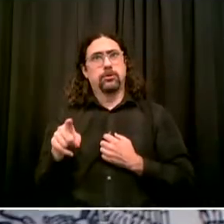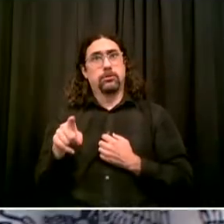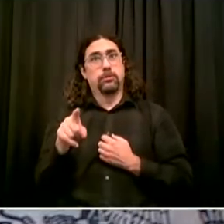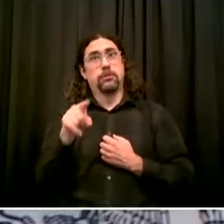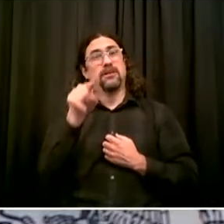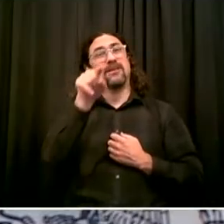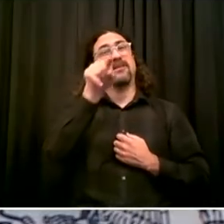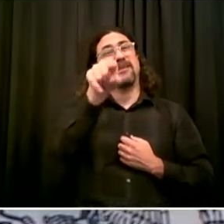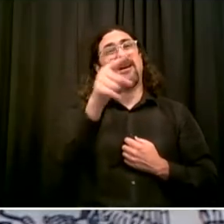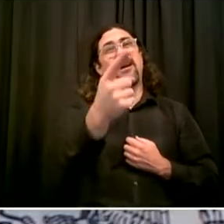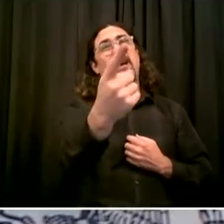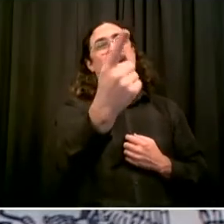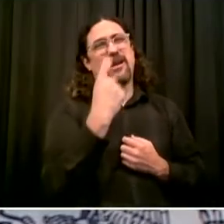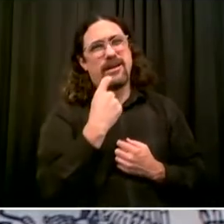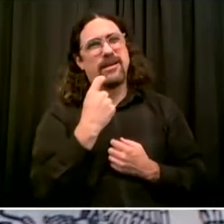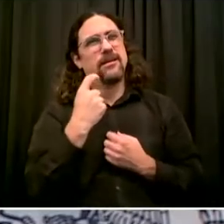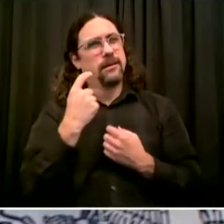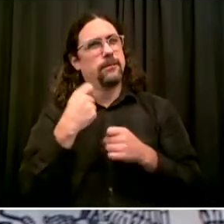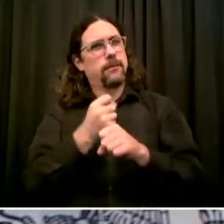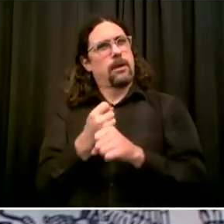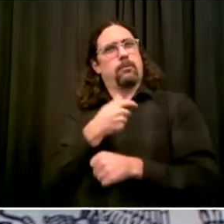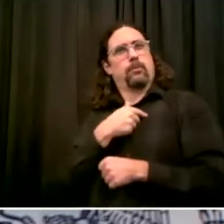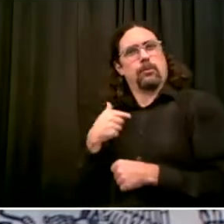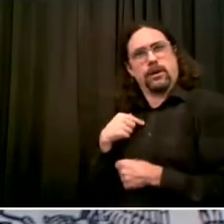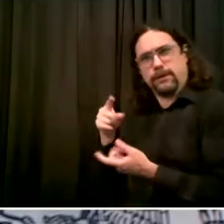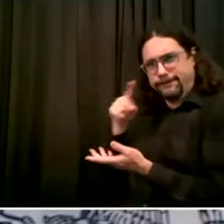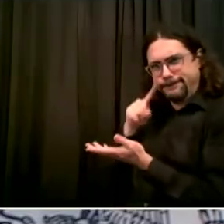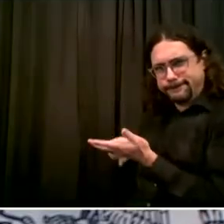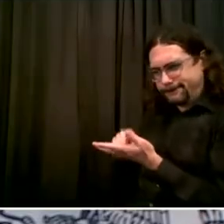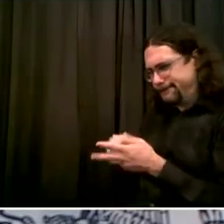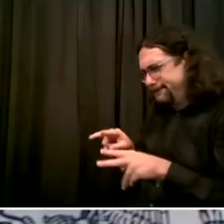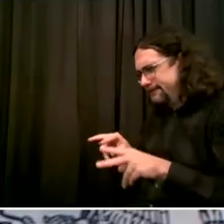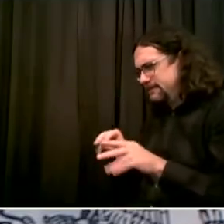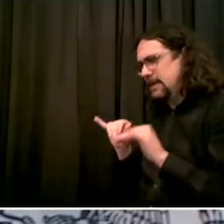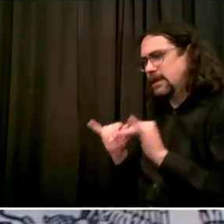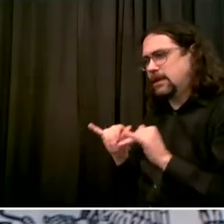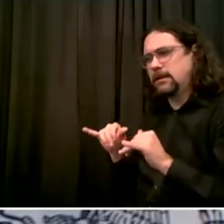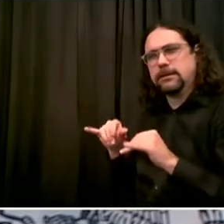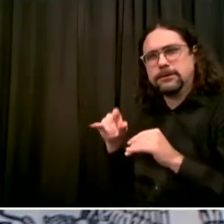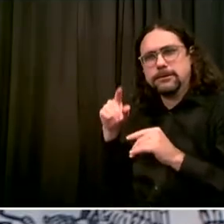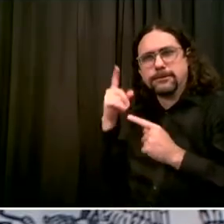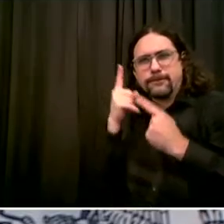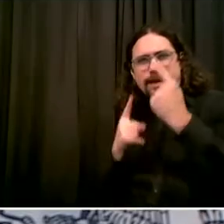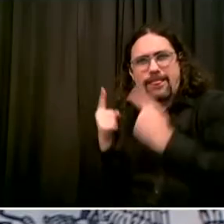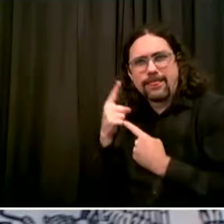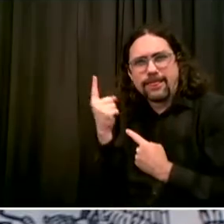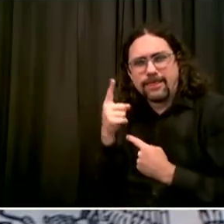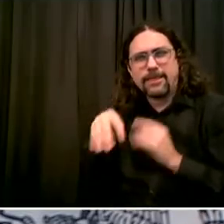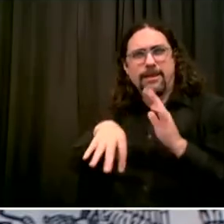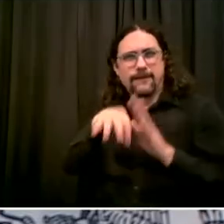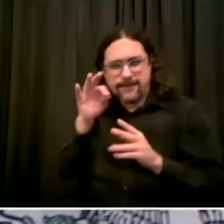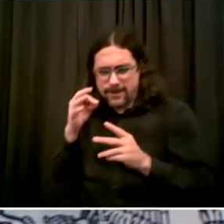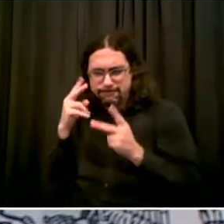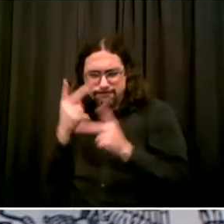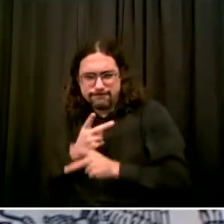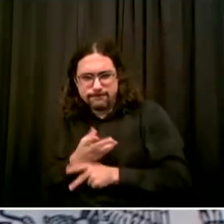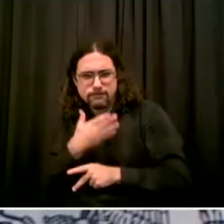SMALL BUSINESSES. THERE WAS EFDINITEY L SOMETHING MISSING IN THE LINE UP AND WE THINK WE HAVE ANOHTER WAY TO ACHIEVE THAT AND